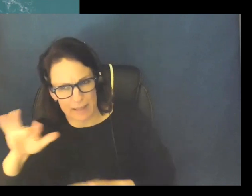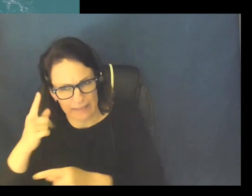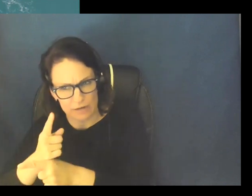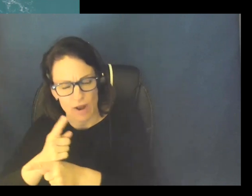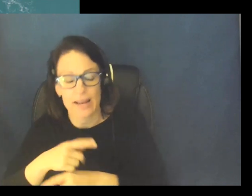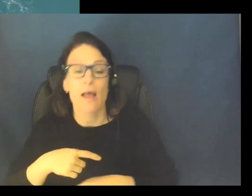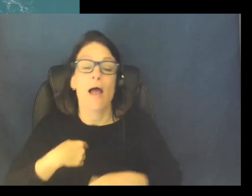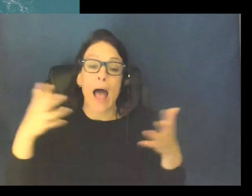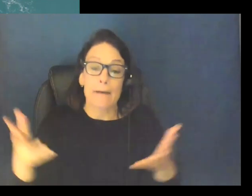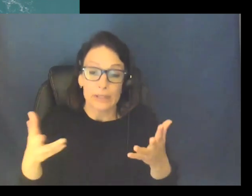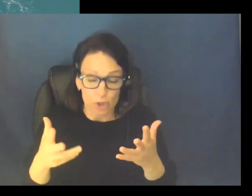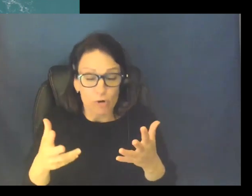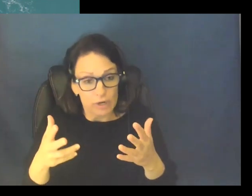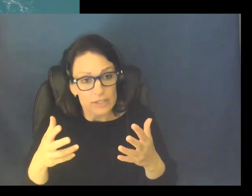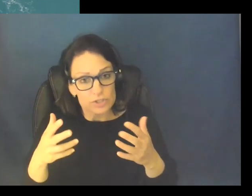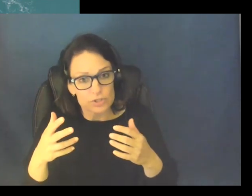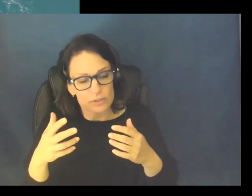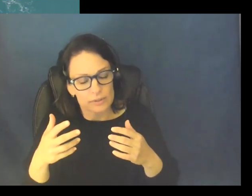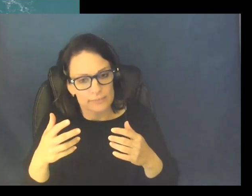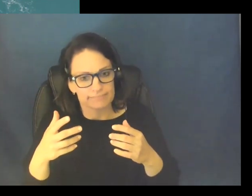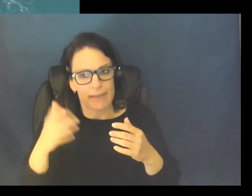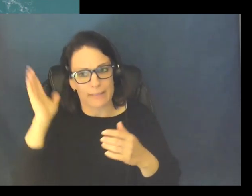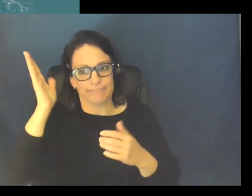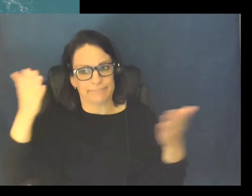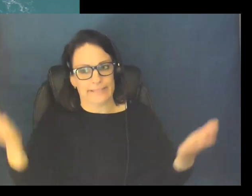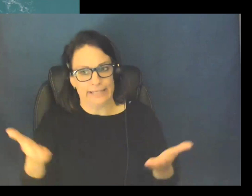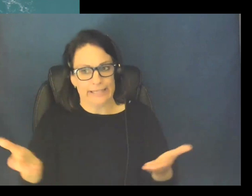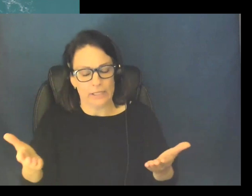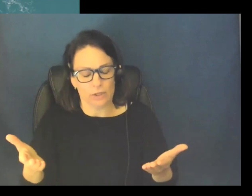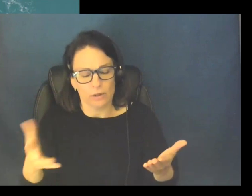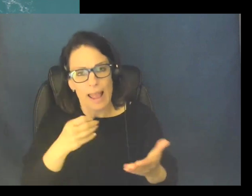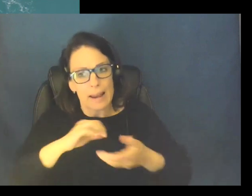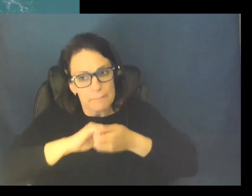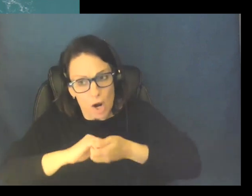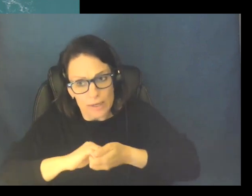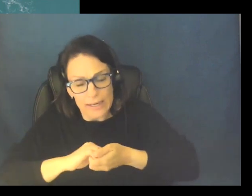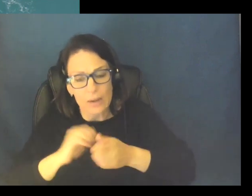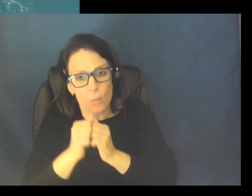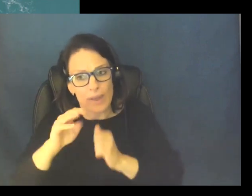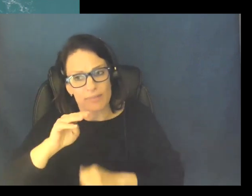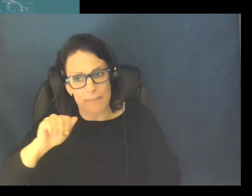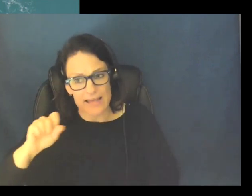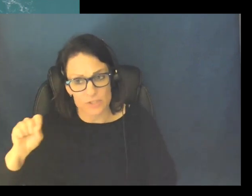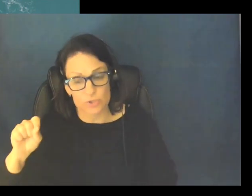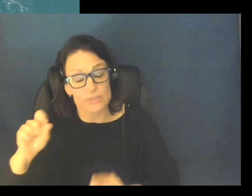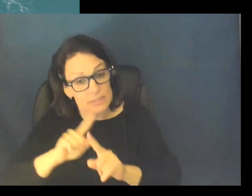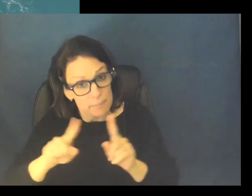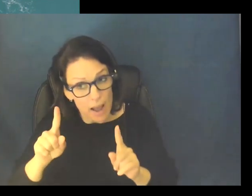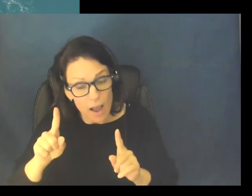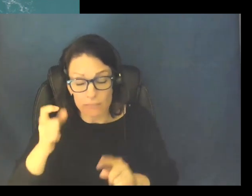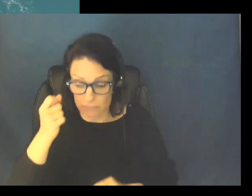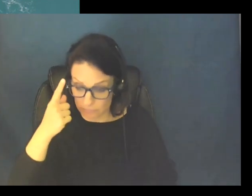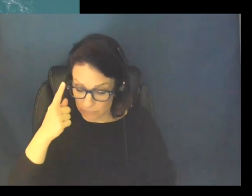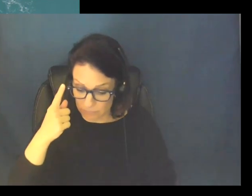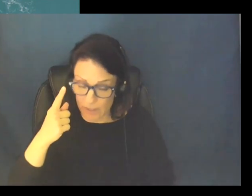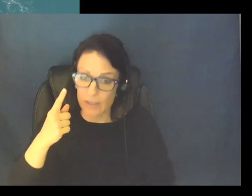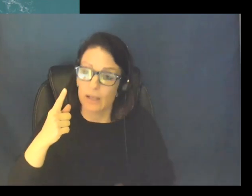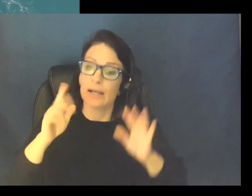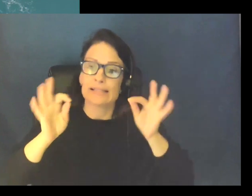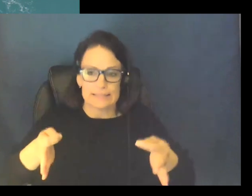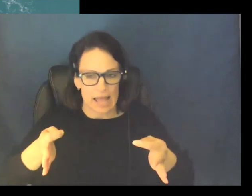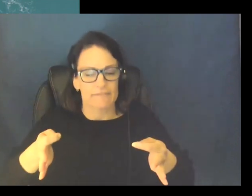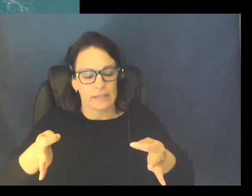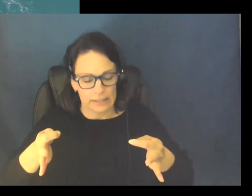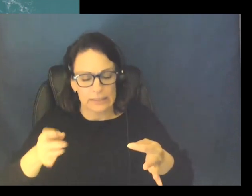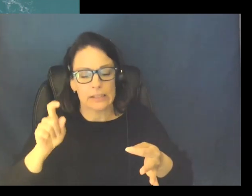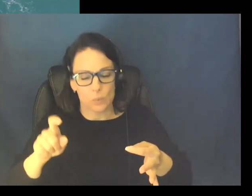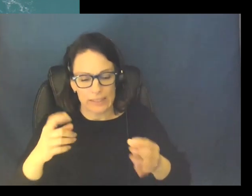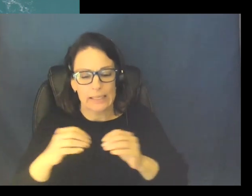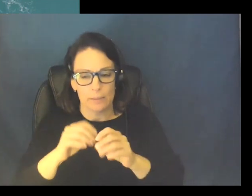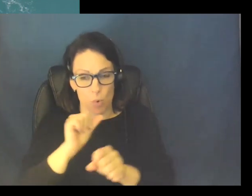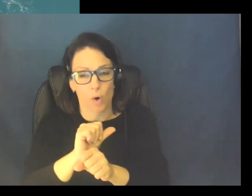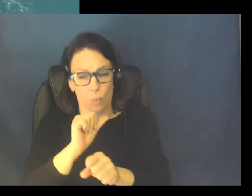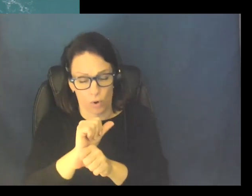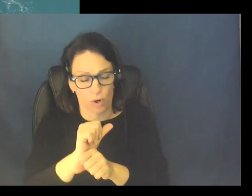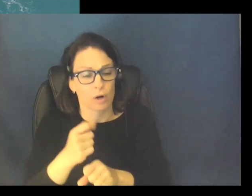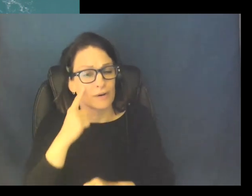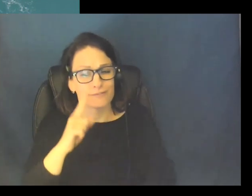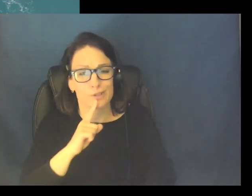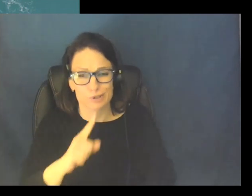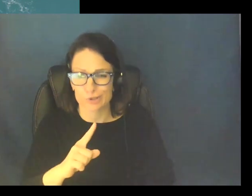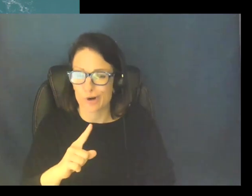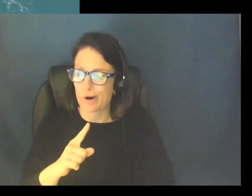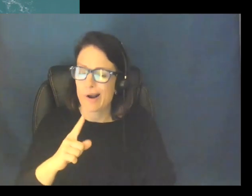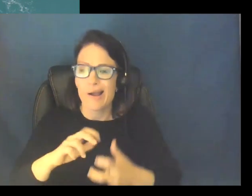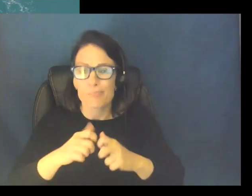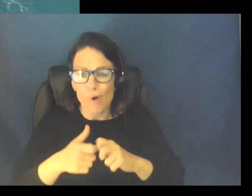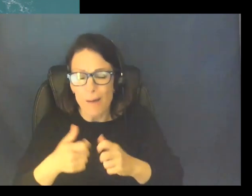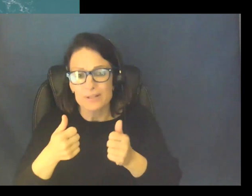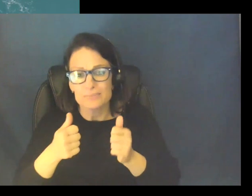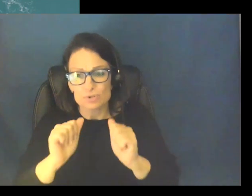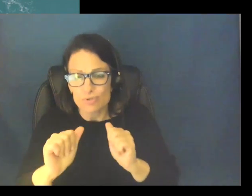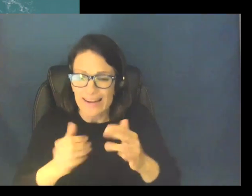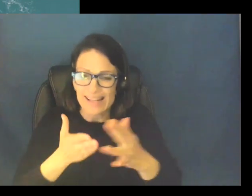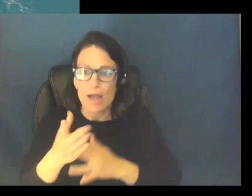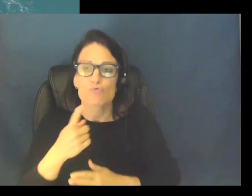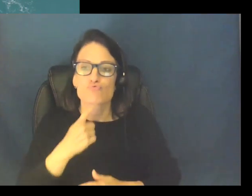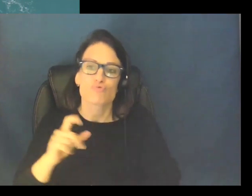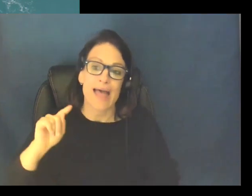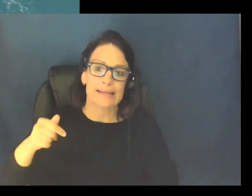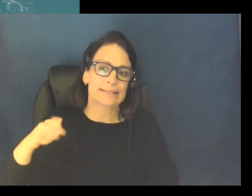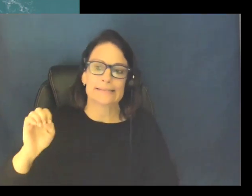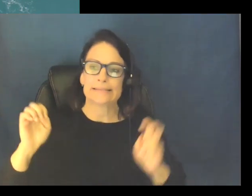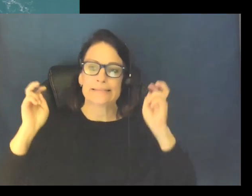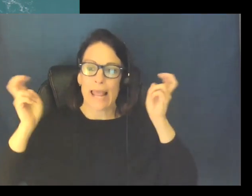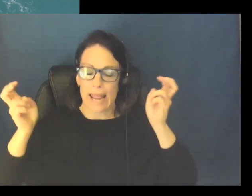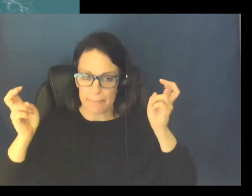Currently, the Massachusetts commercial lobstermen are beheld to the most restrictive regulations to protect the right whales anywhere in the United States. With a 3-month closure to over 12,000 square miles, the Massachusetts commercial lobstermen have adjusted their businesses to absorb this 5-month economic loss as it takes one month on either end of the closure to set and remove their gear.